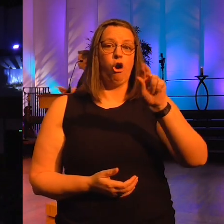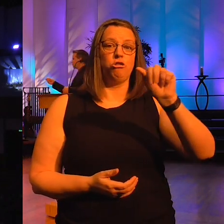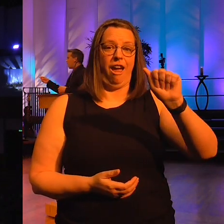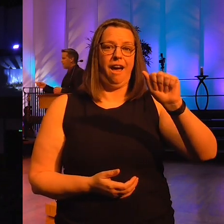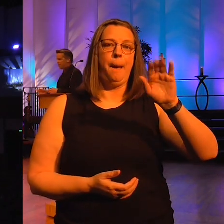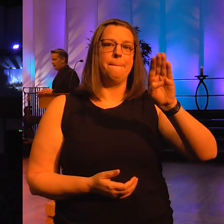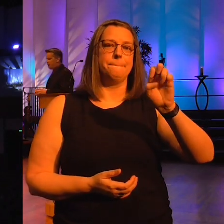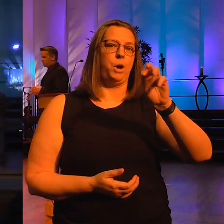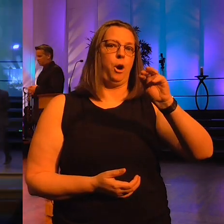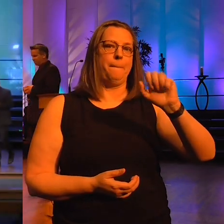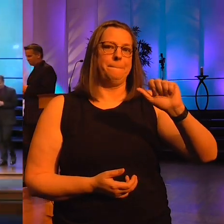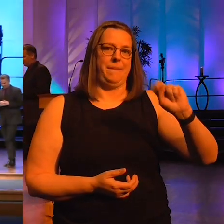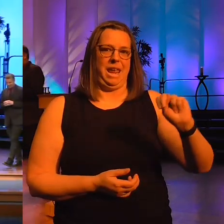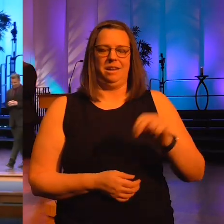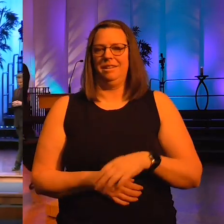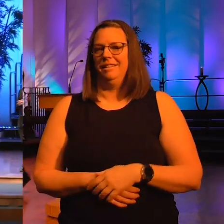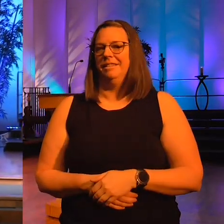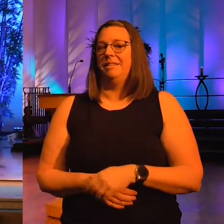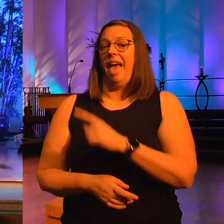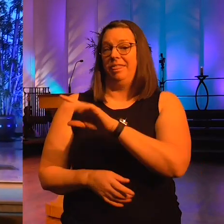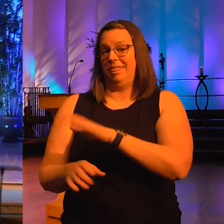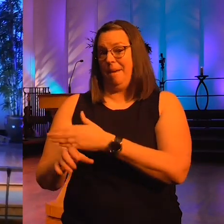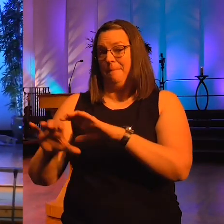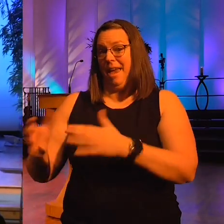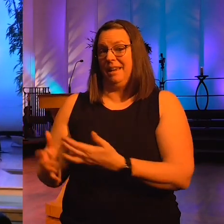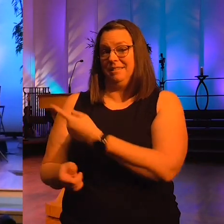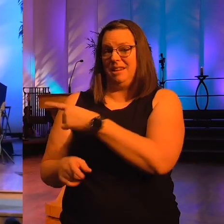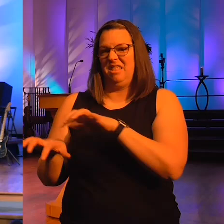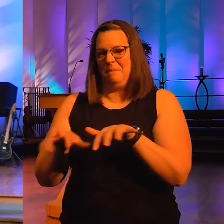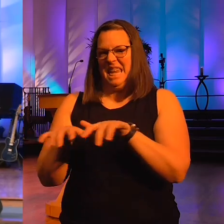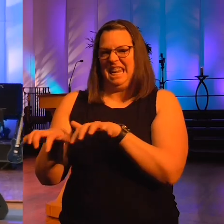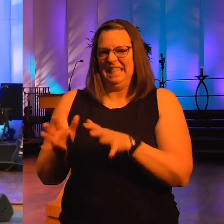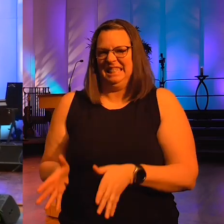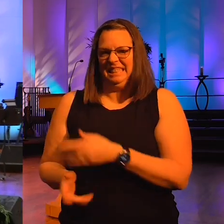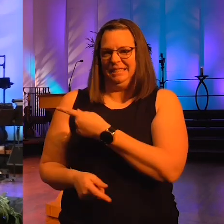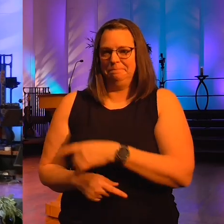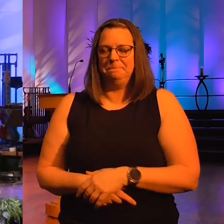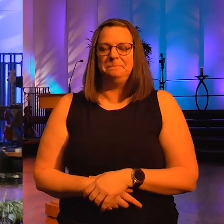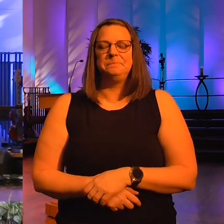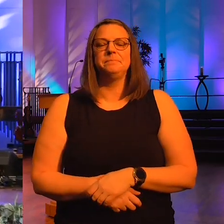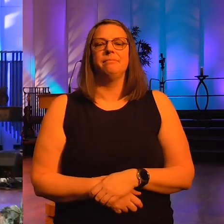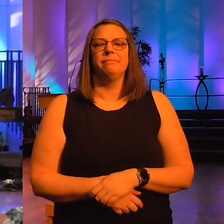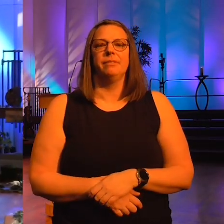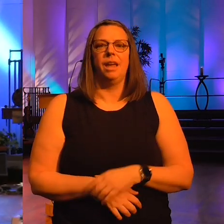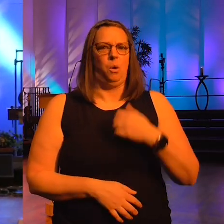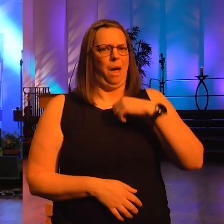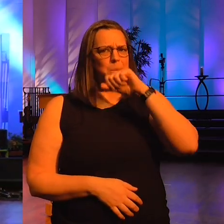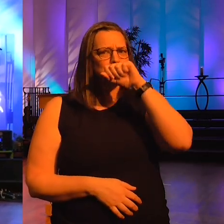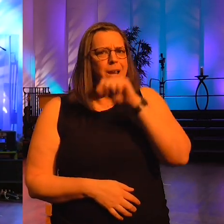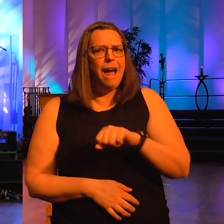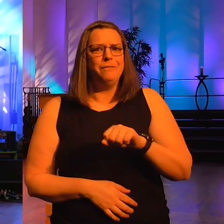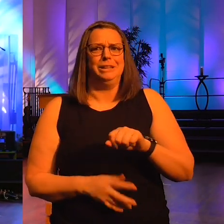low I'd love to start crying before I deliver my